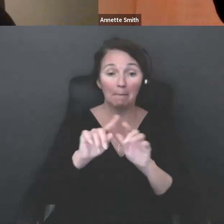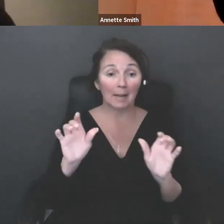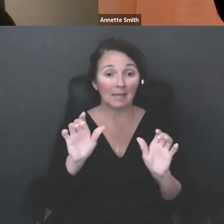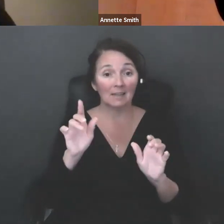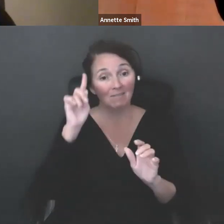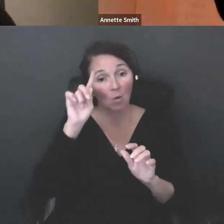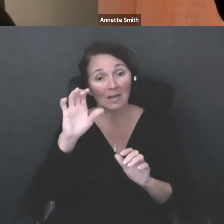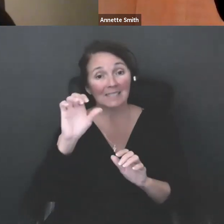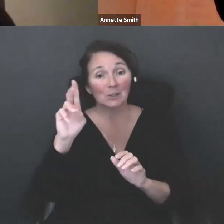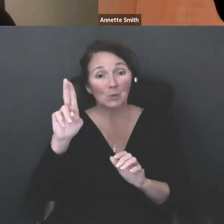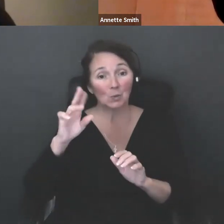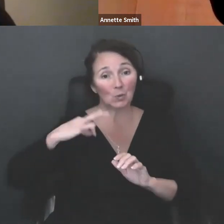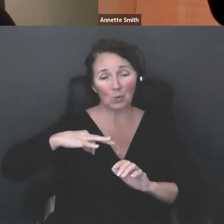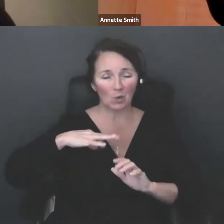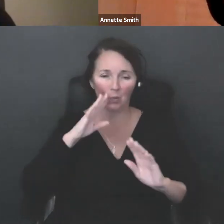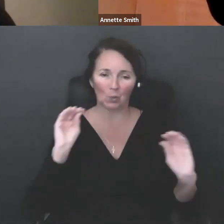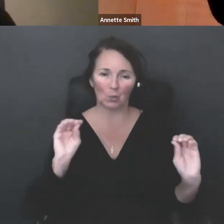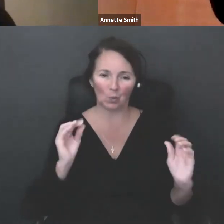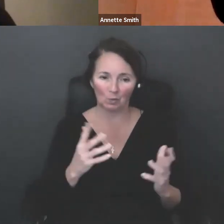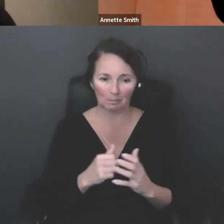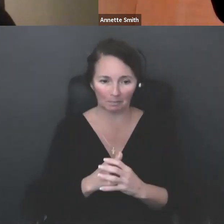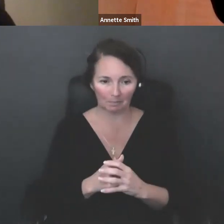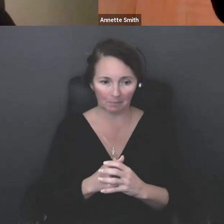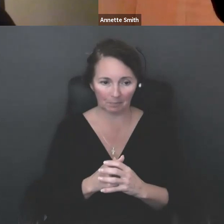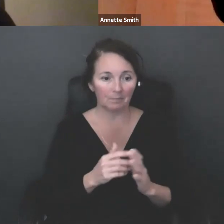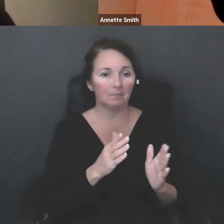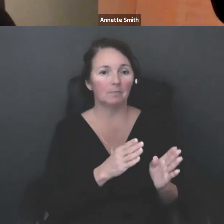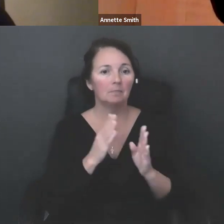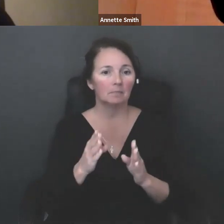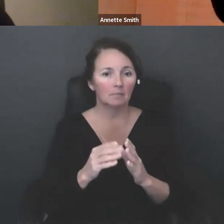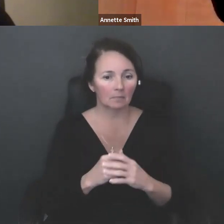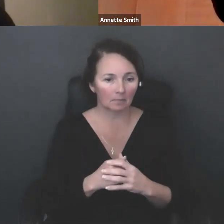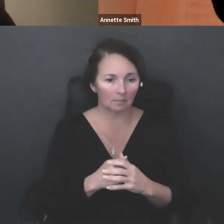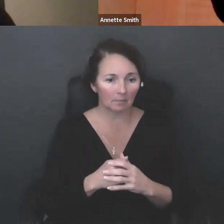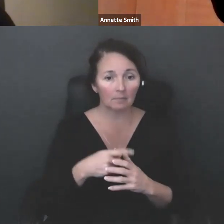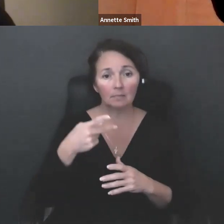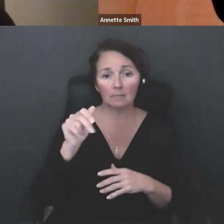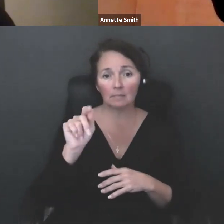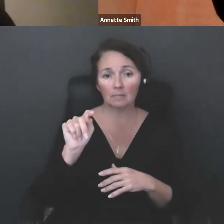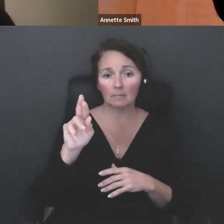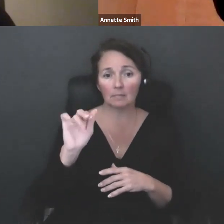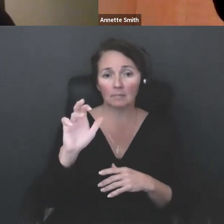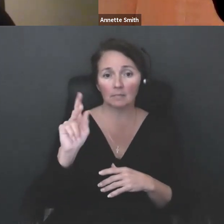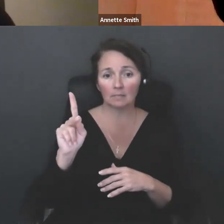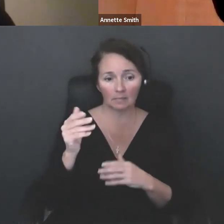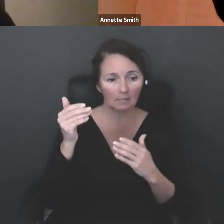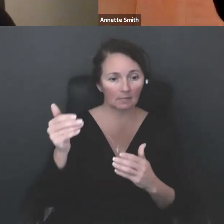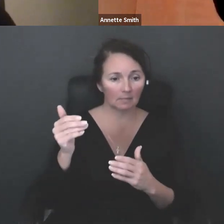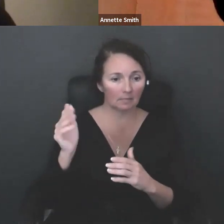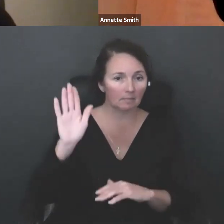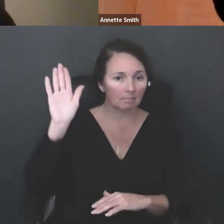us an e-mail and we can do that for you.